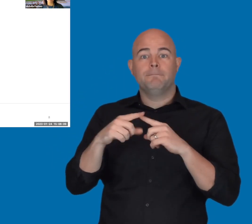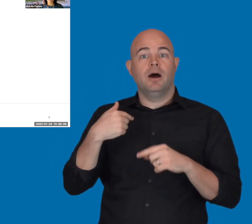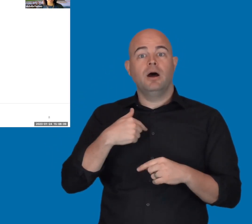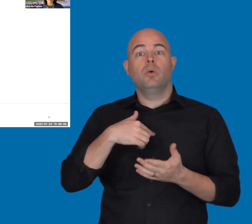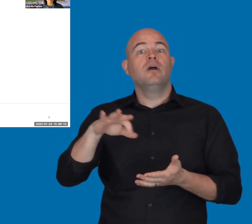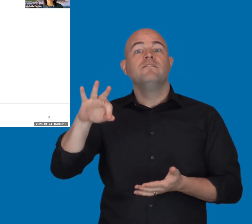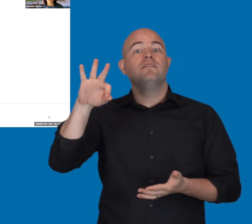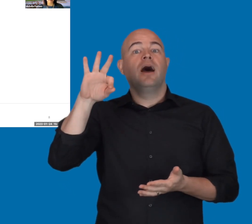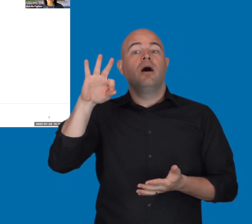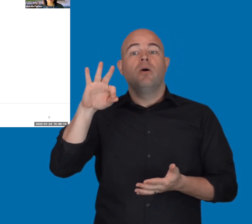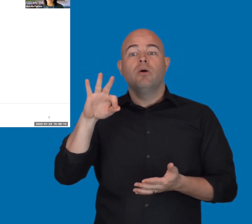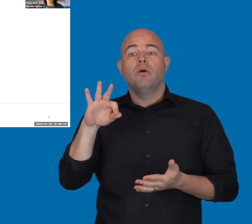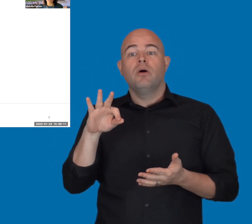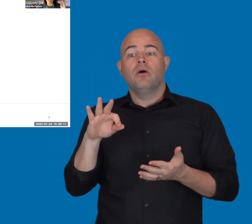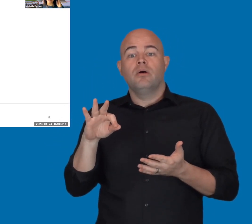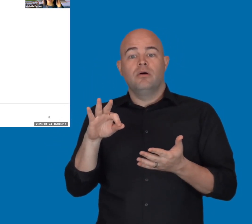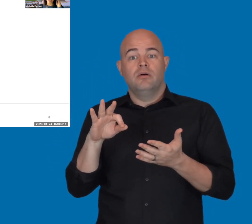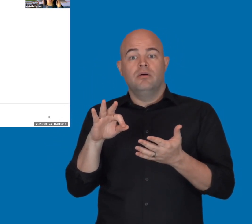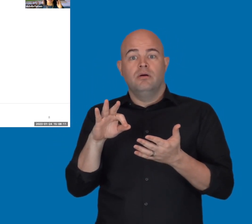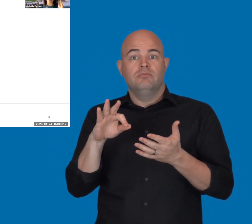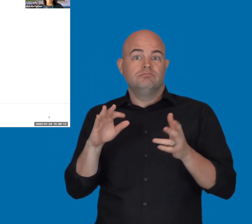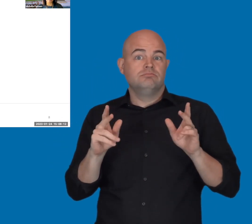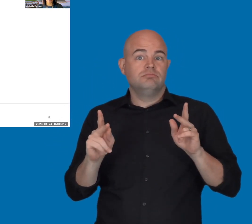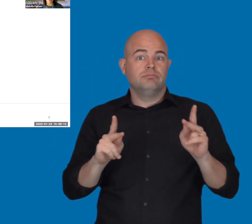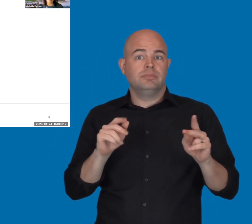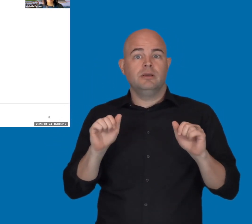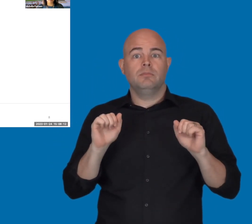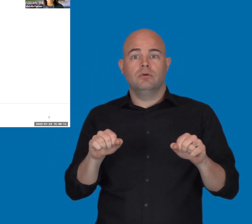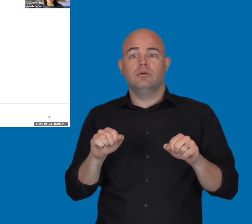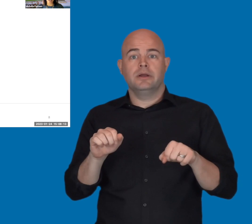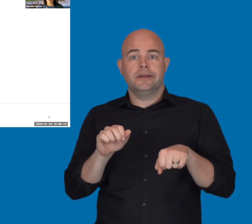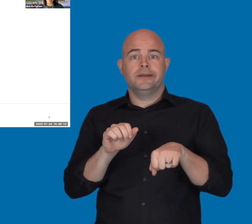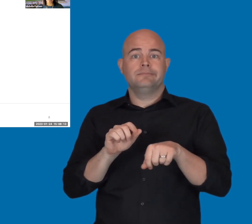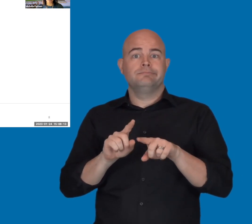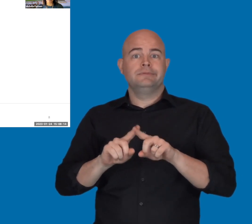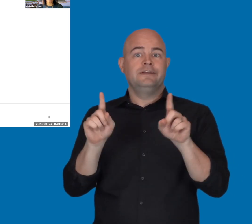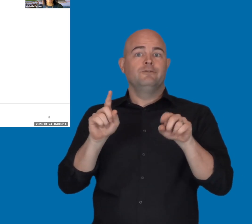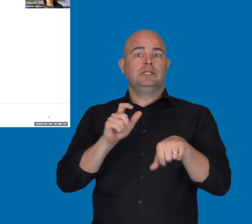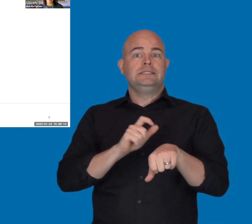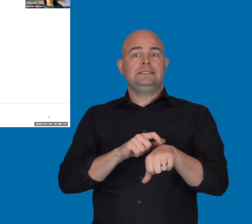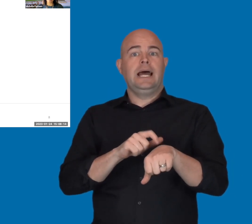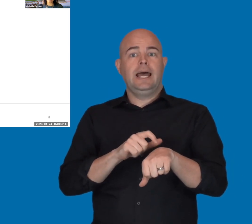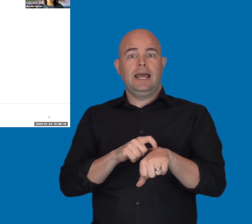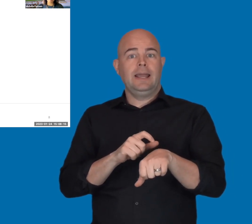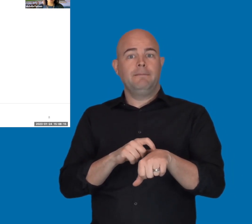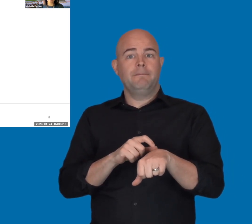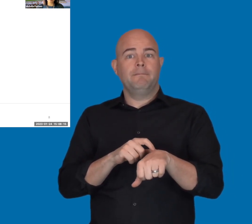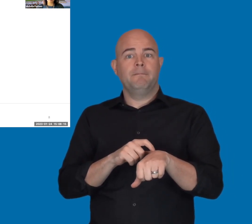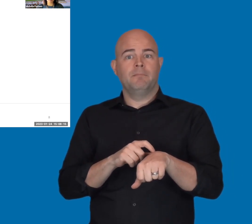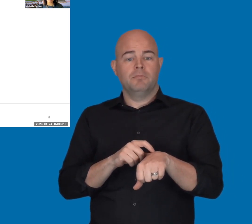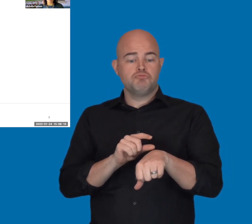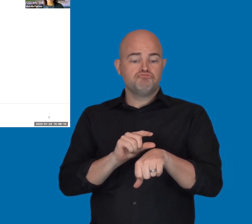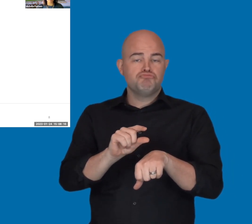But then also online we had a lot of content. Were people going to go into the discussion boards?